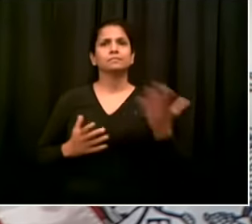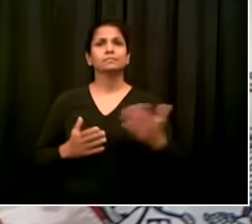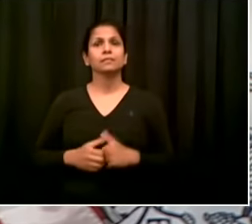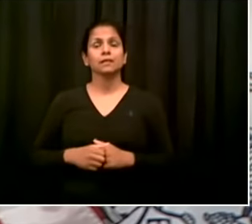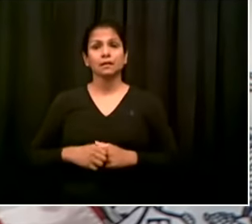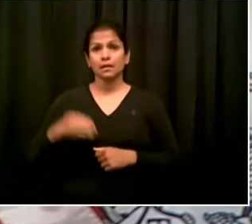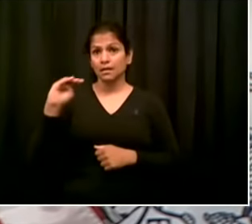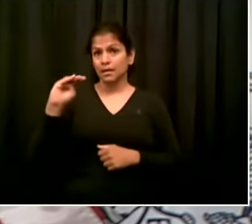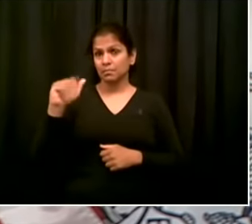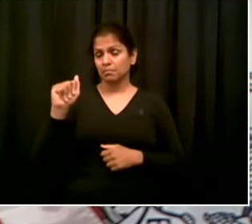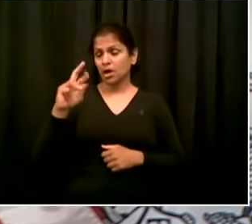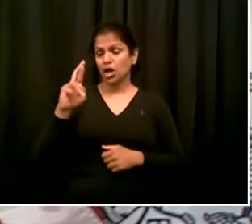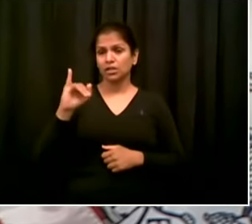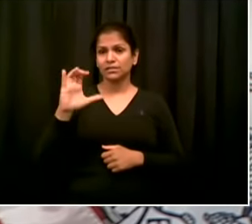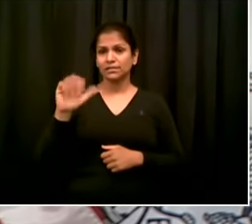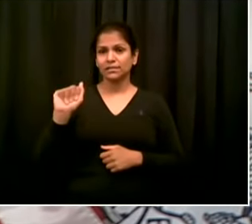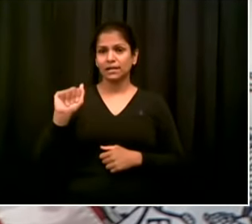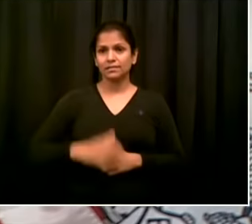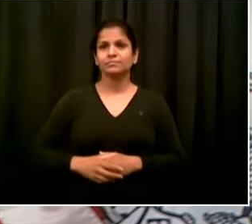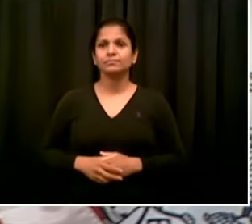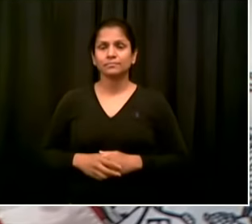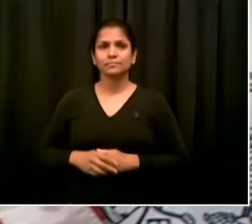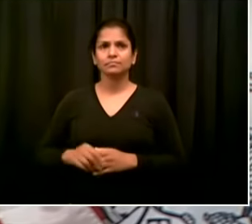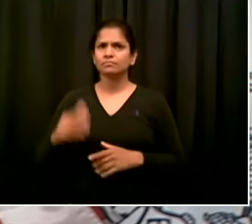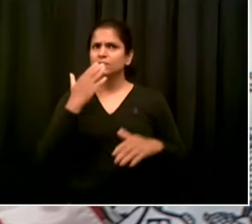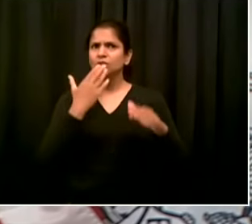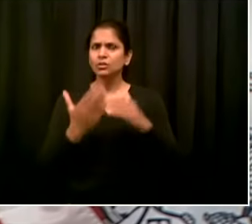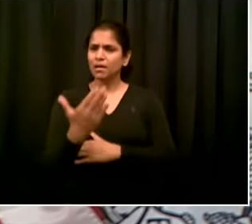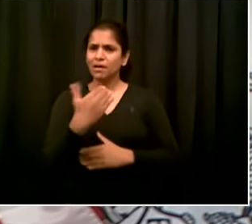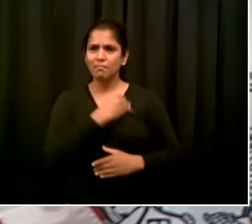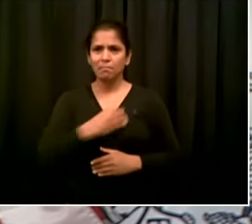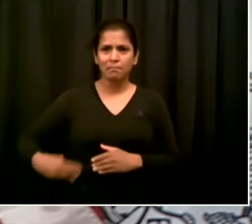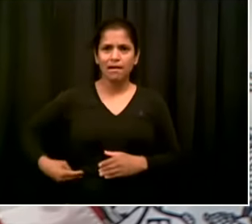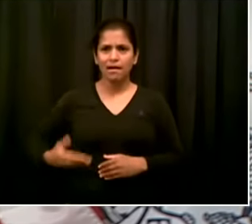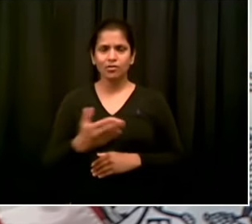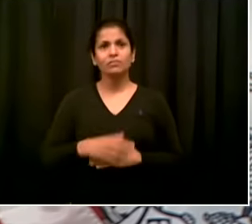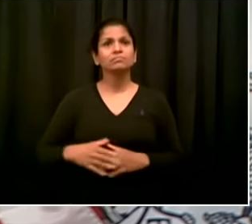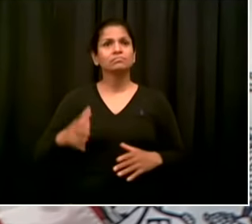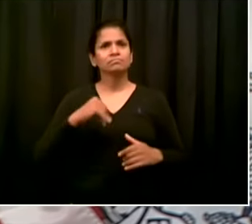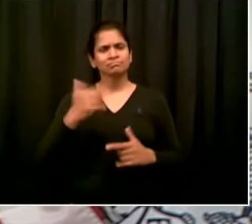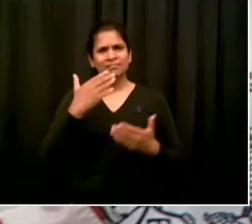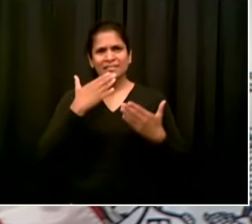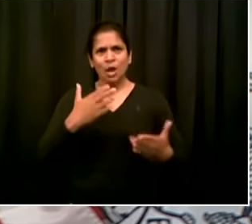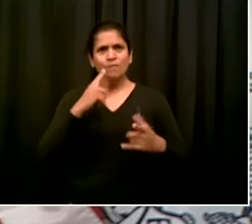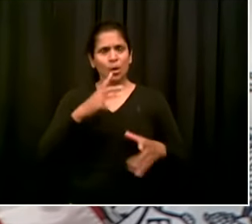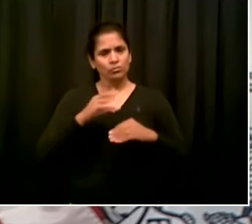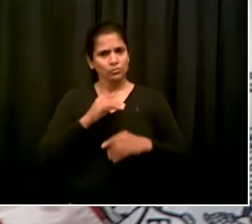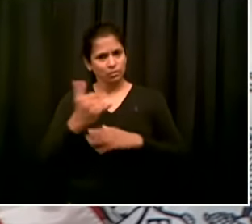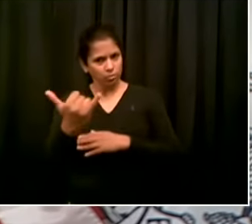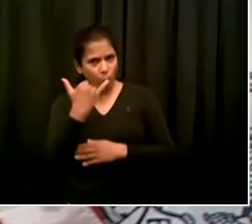ITIS NOT A MODERN AGENCY AND IT MUST BE CHANGED. IT JUST STRAWRALY DOES